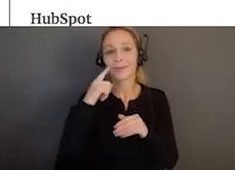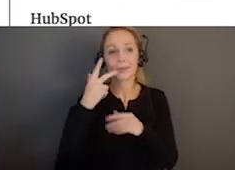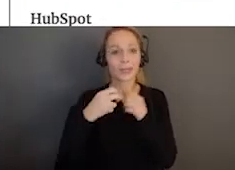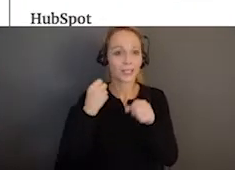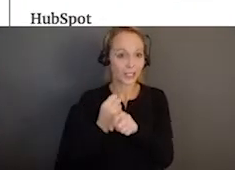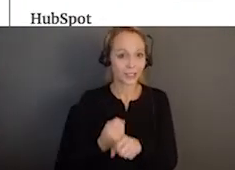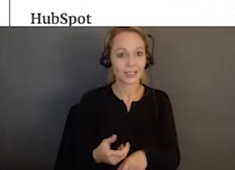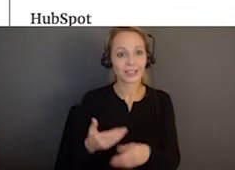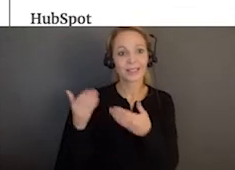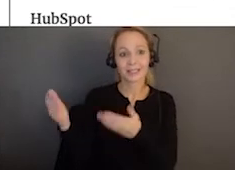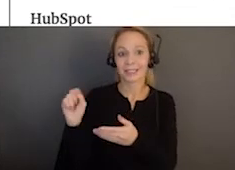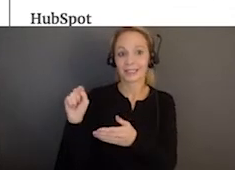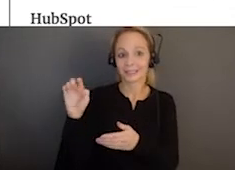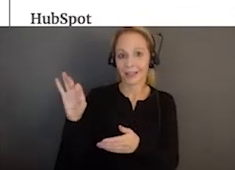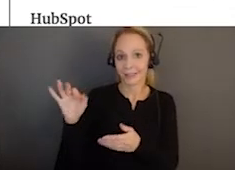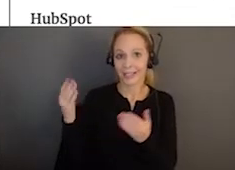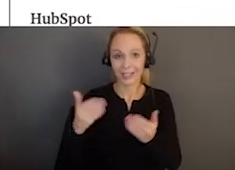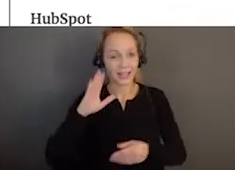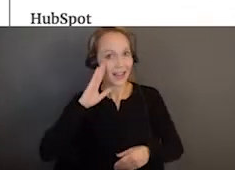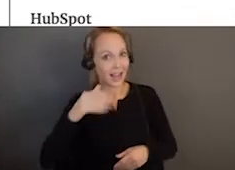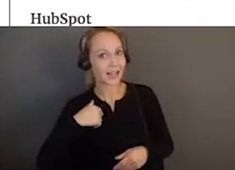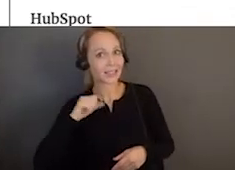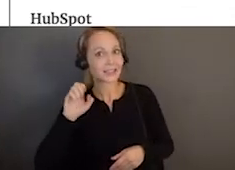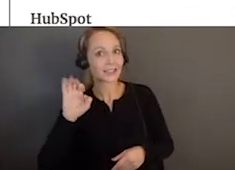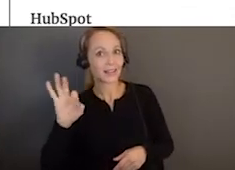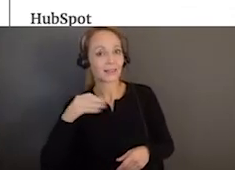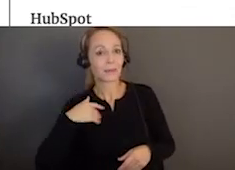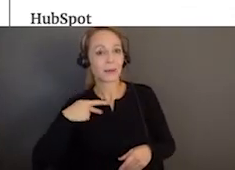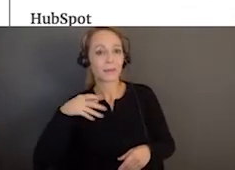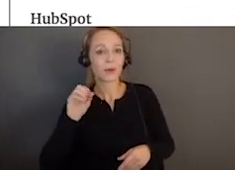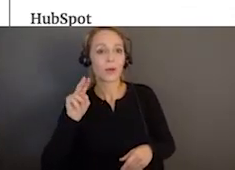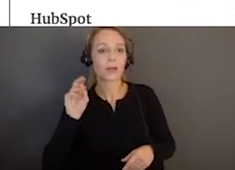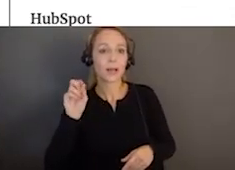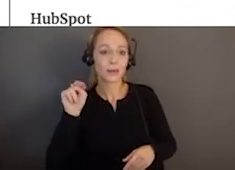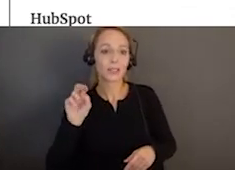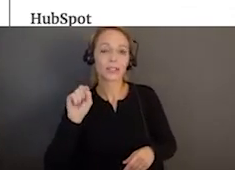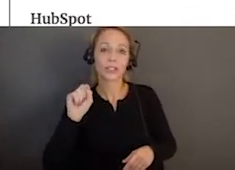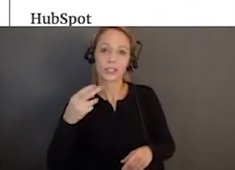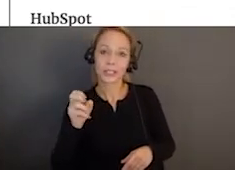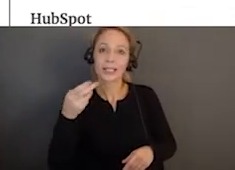HI, I'M STEF. MY PRONOUNS ARE SHE-HER AND I'M ALSO AN ENGINEER ON THE CMS TEAM.